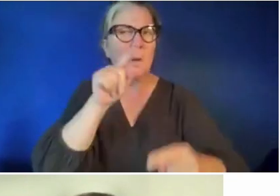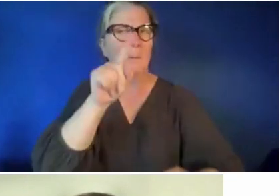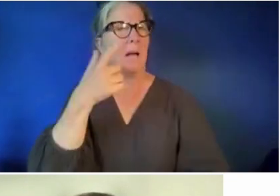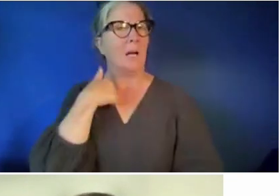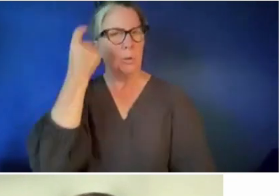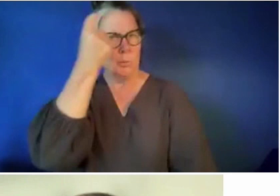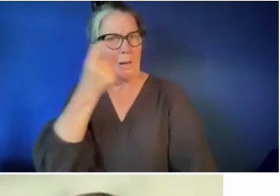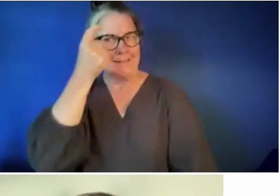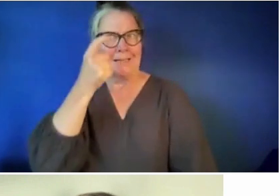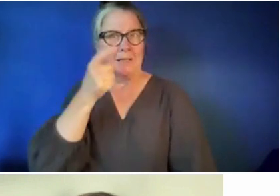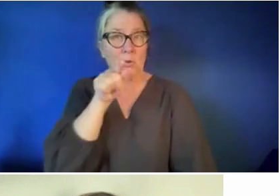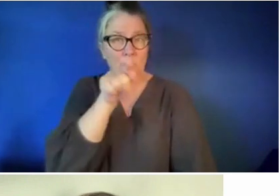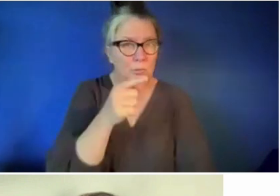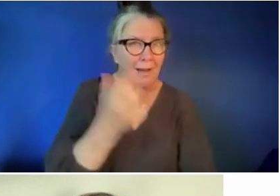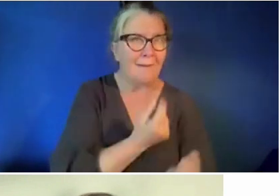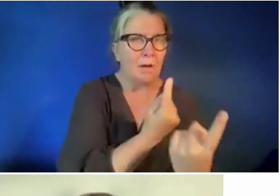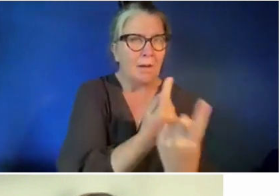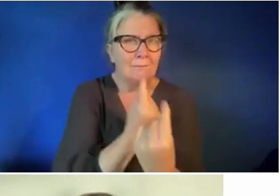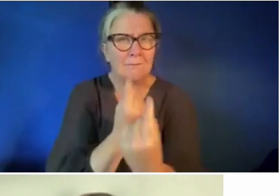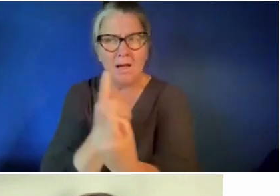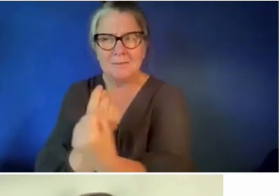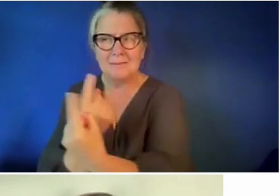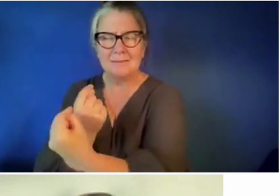to help create a culture where this is a main focal point?